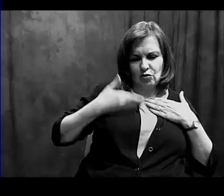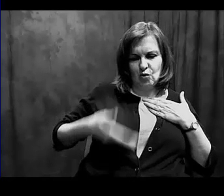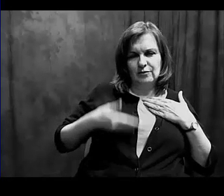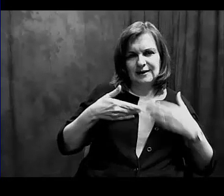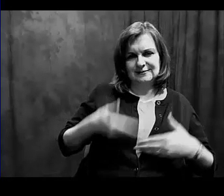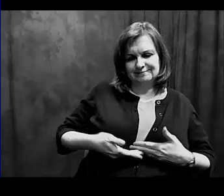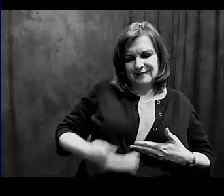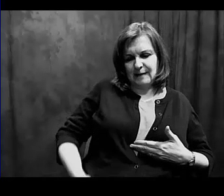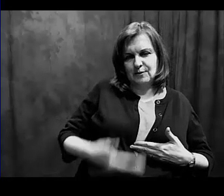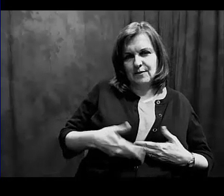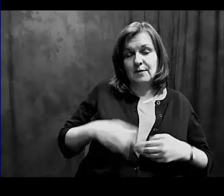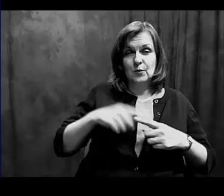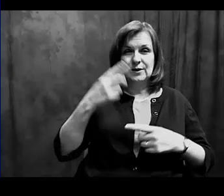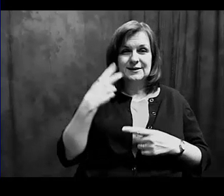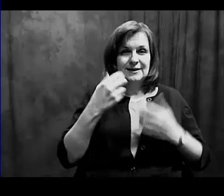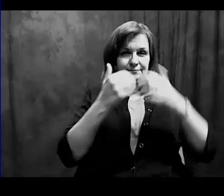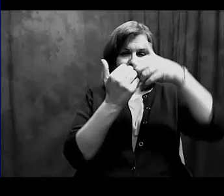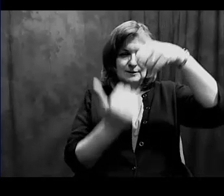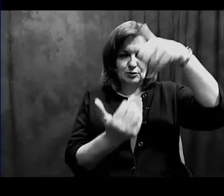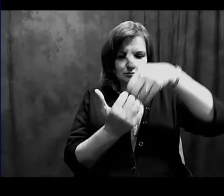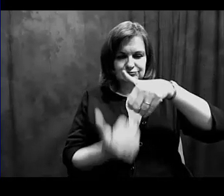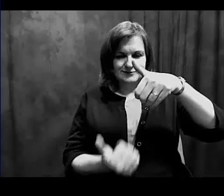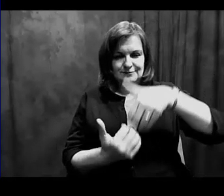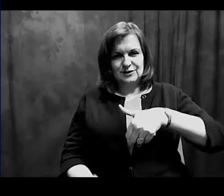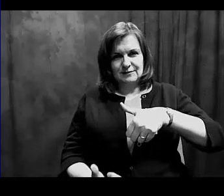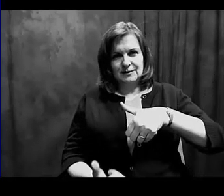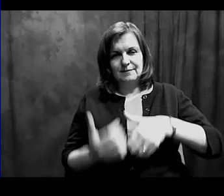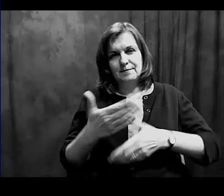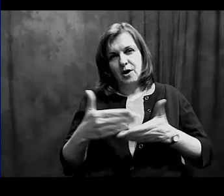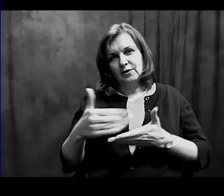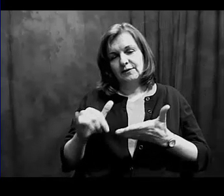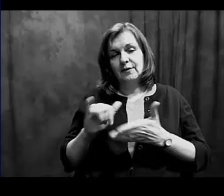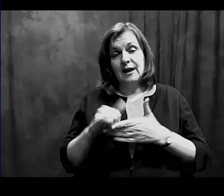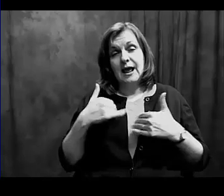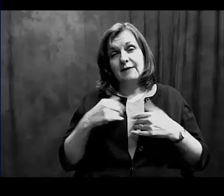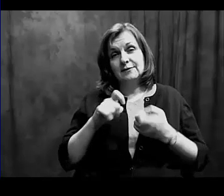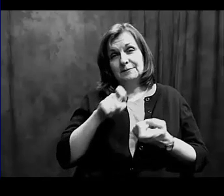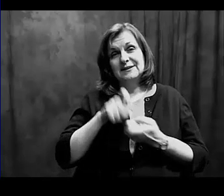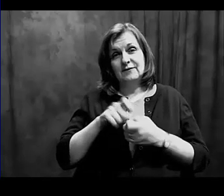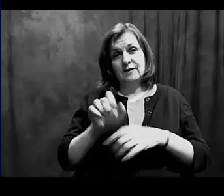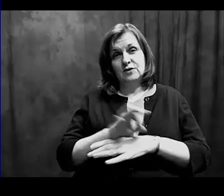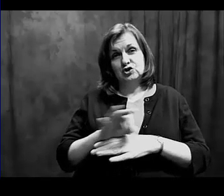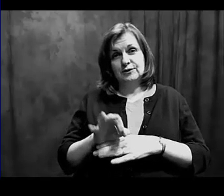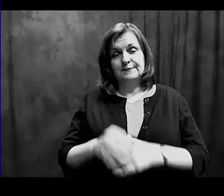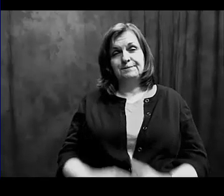but we start to see these body structures or these bodies segments that have specific functions